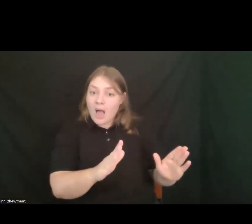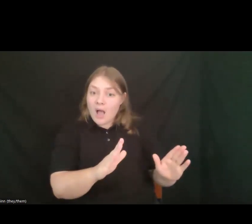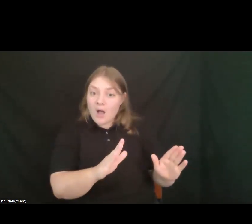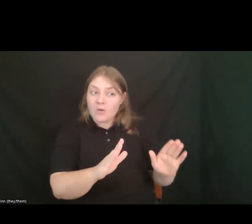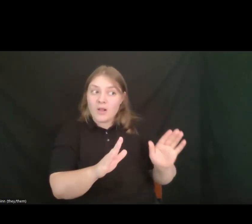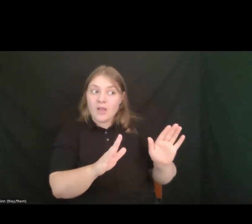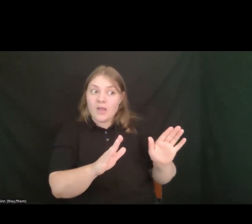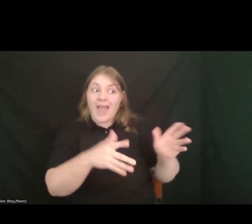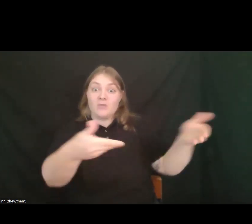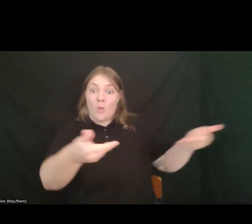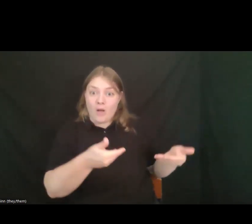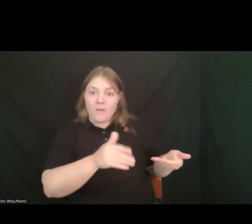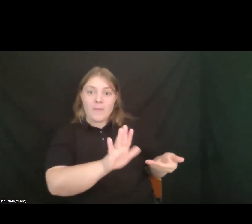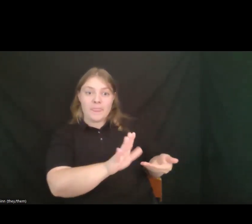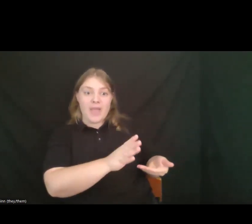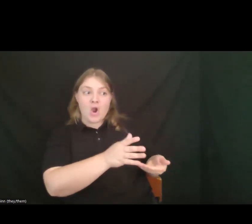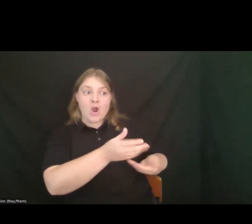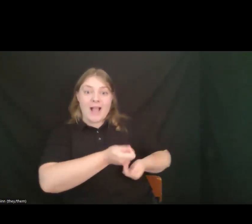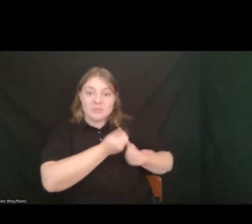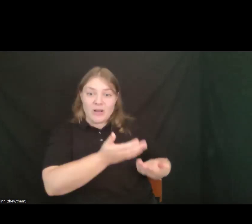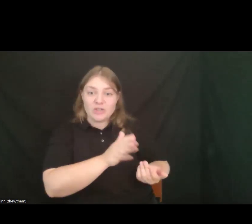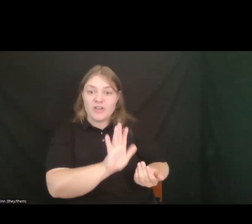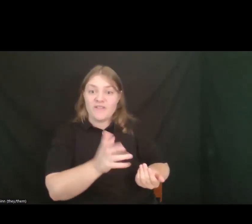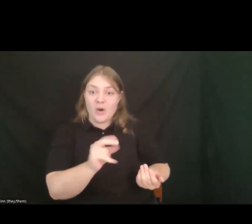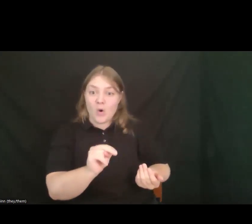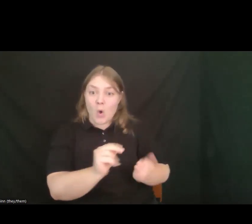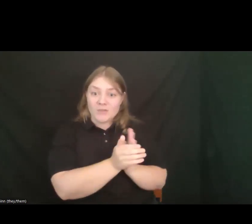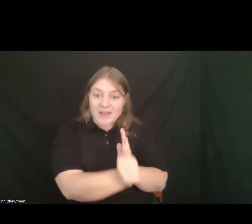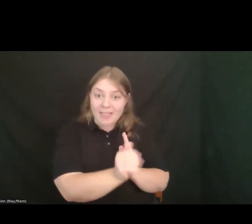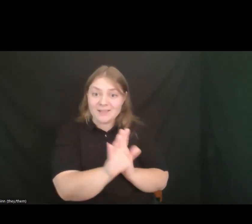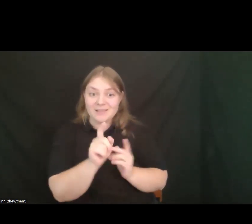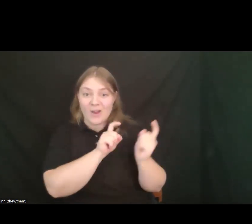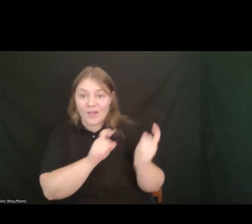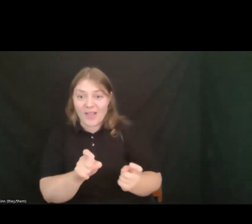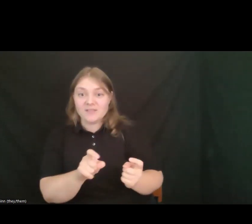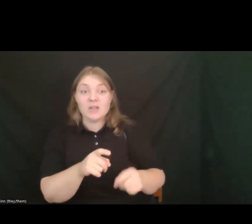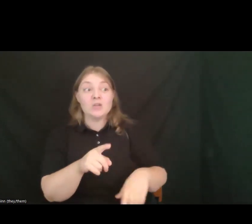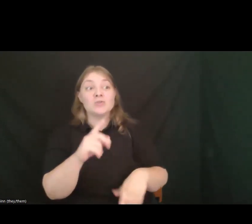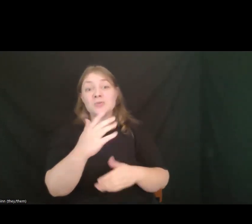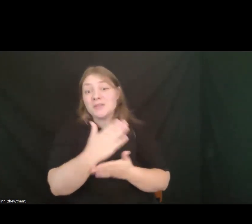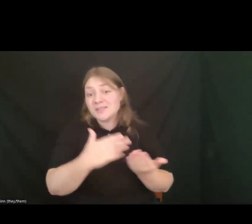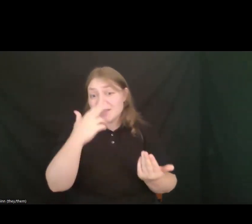own gifts and talents and so I have clients who enjoy humor enjoy food we eat together